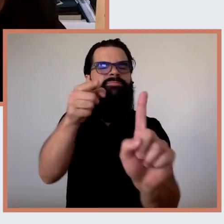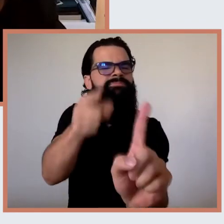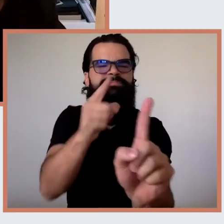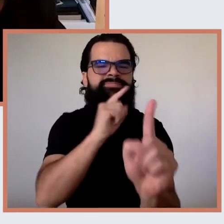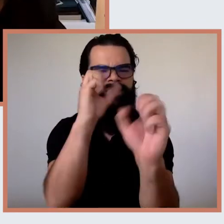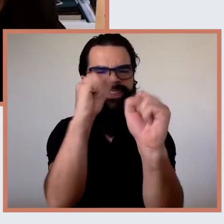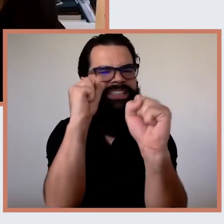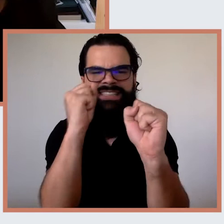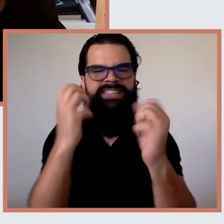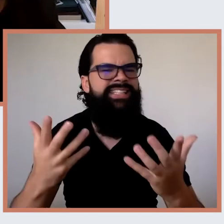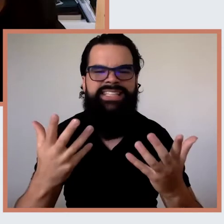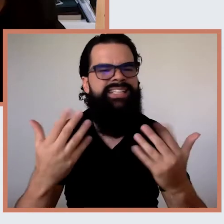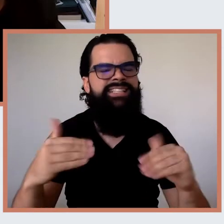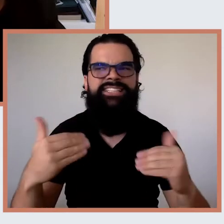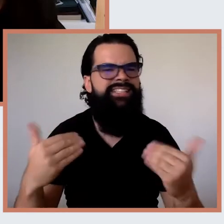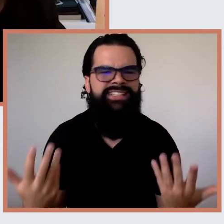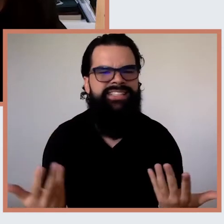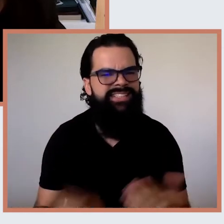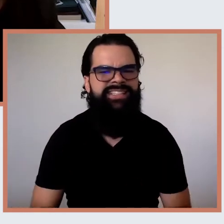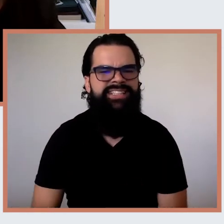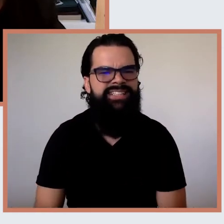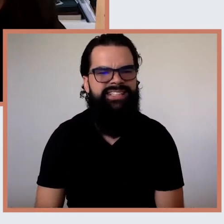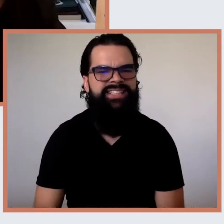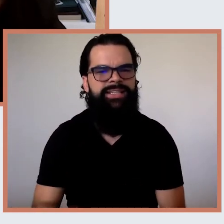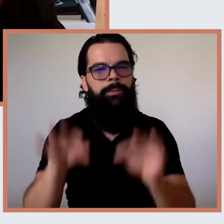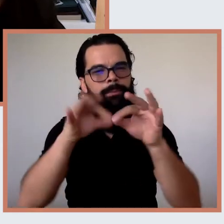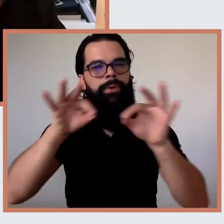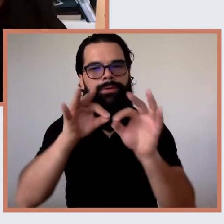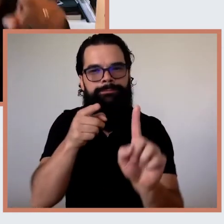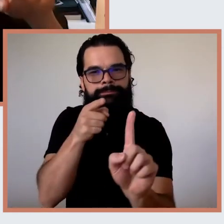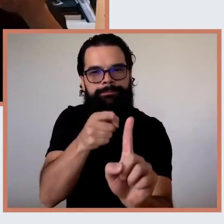That is just, that's fascinating. That's like,